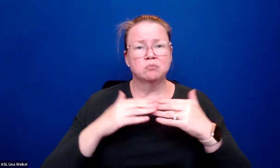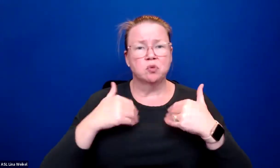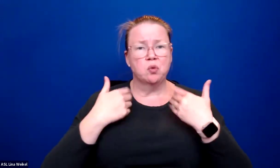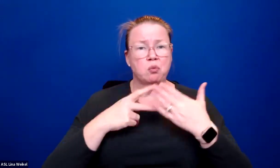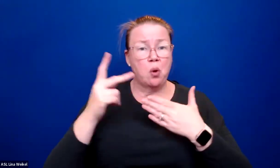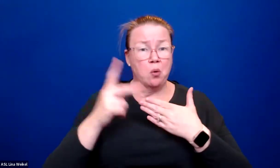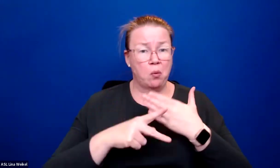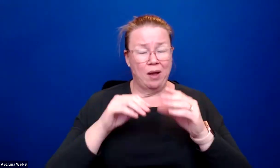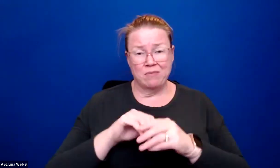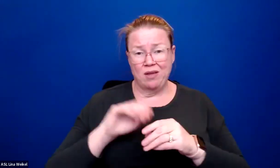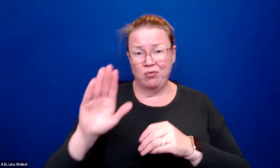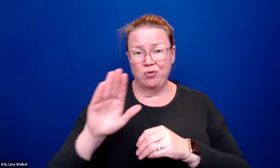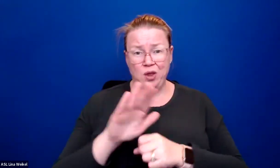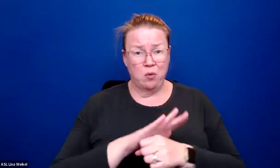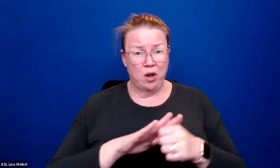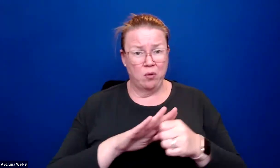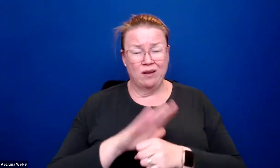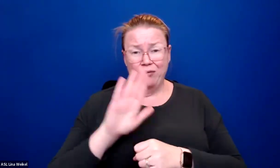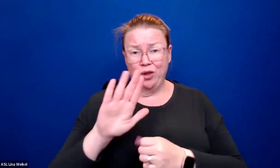Elissa w/ APRIL: in their area at their center or silk.